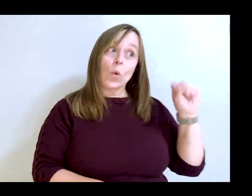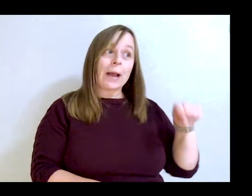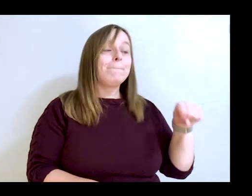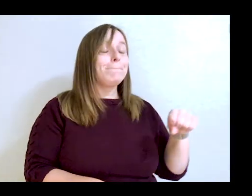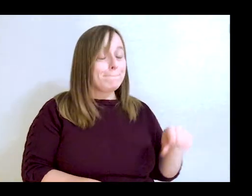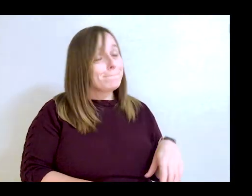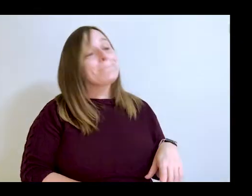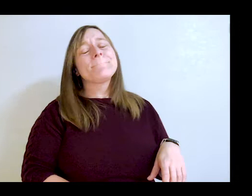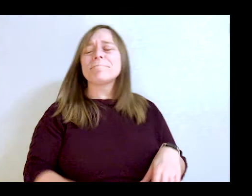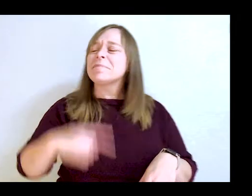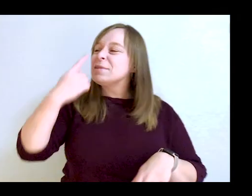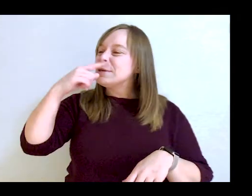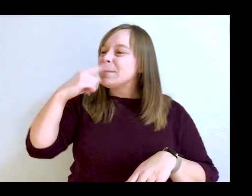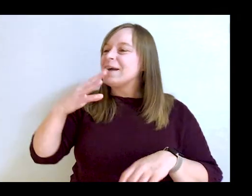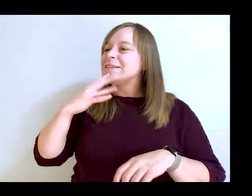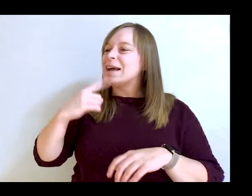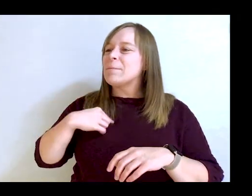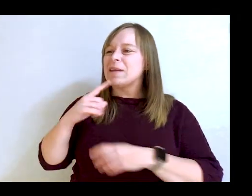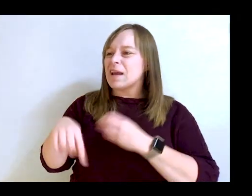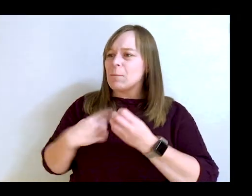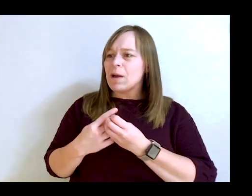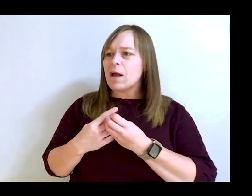M: Yeah. K: So, can you talk to us a little bit now about